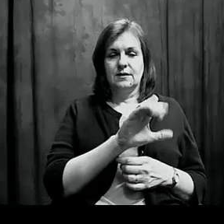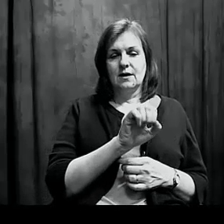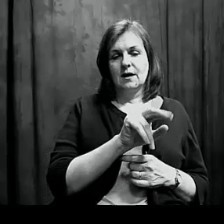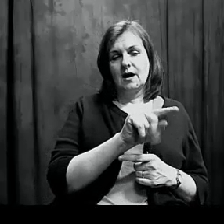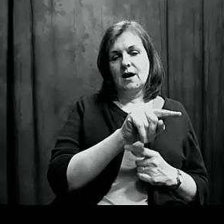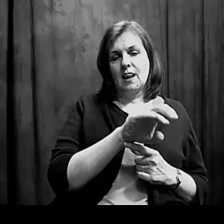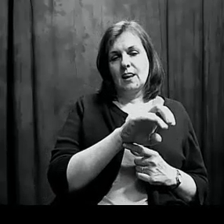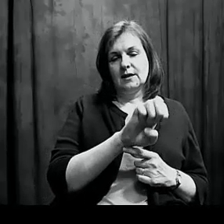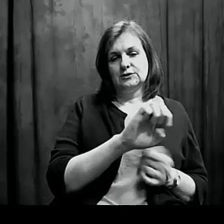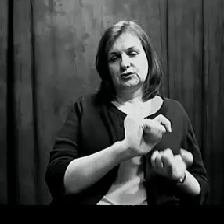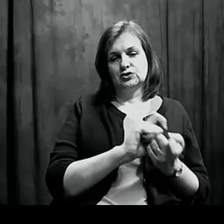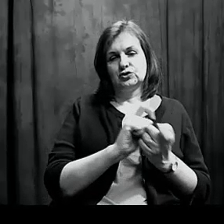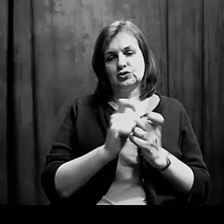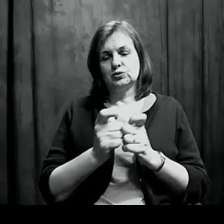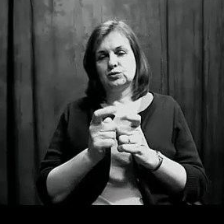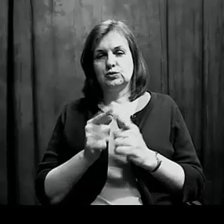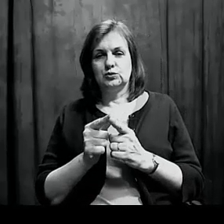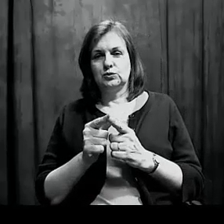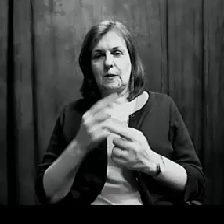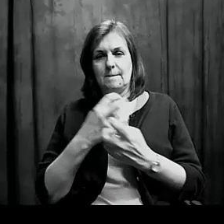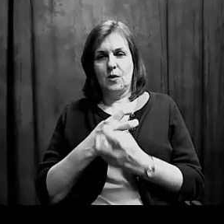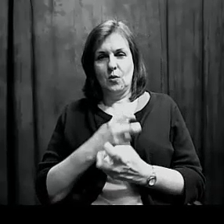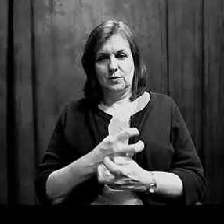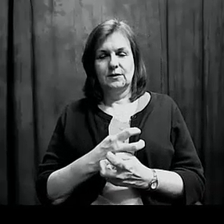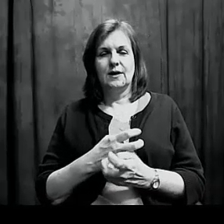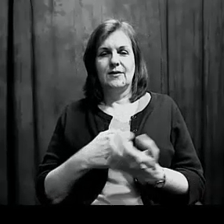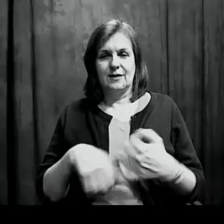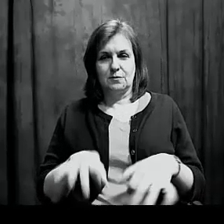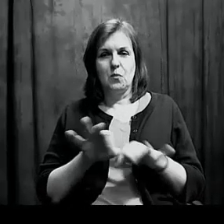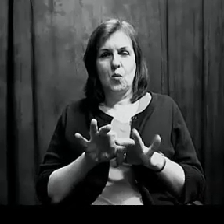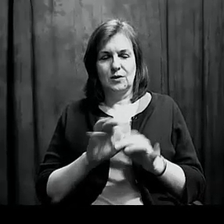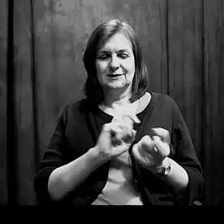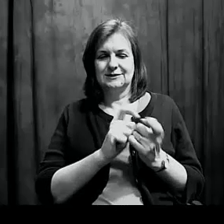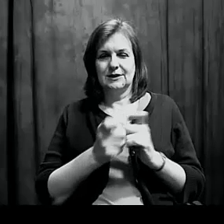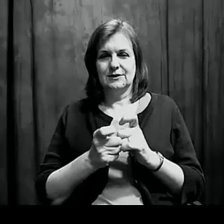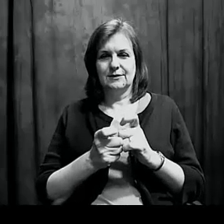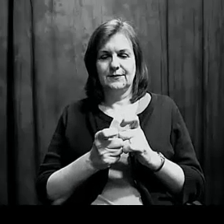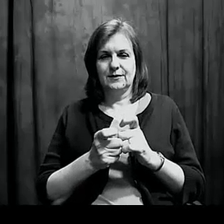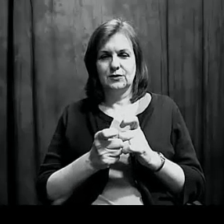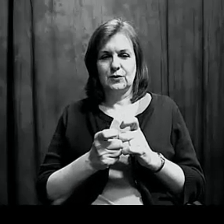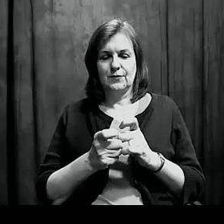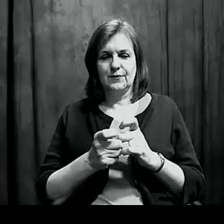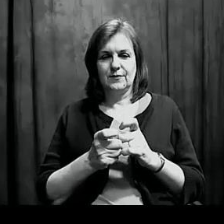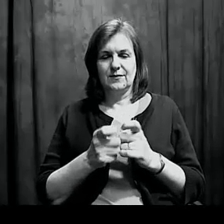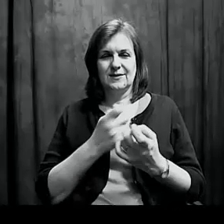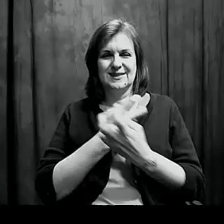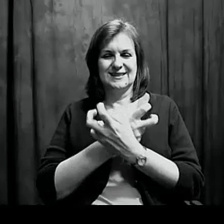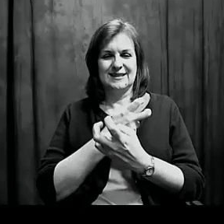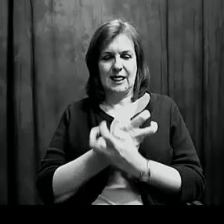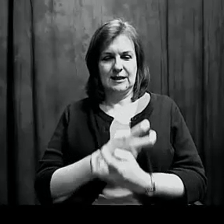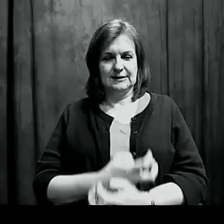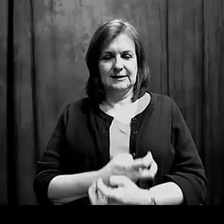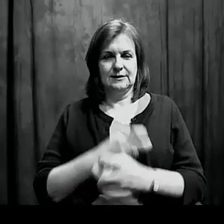so the switch from cartilage to bone moving from our sharks to our fish is critical